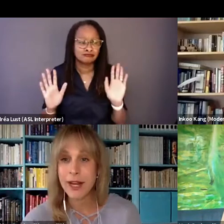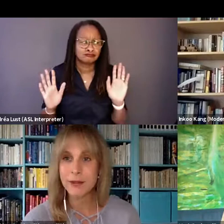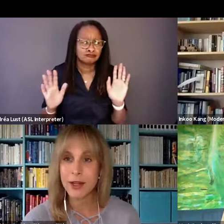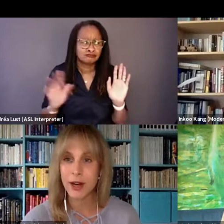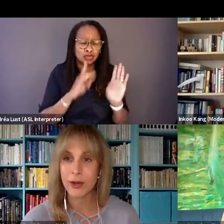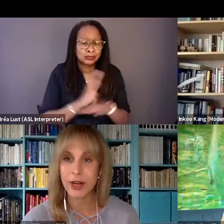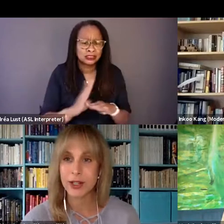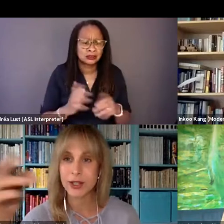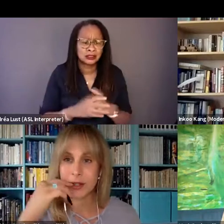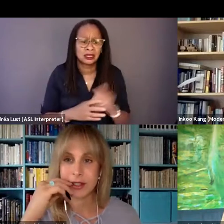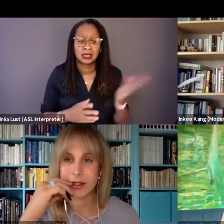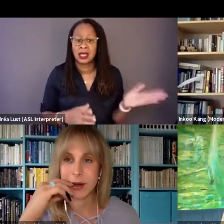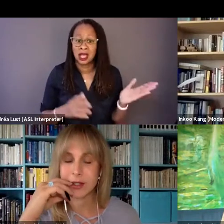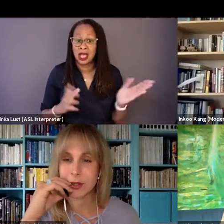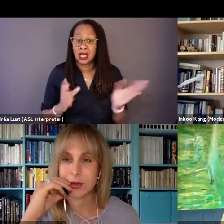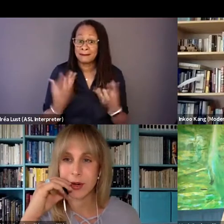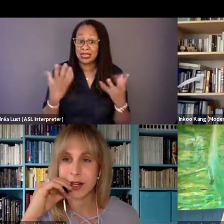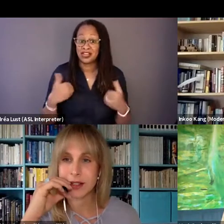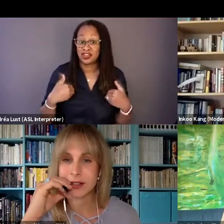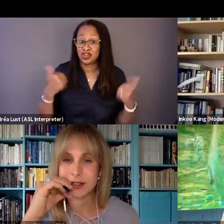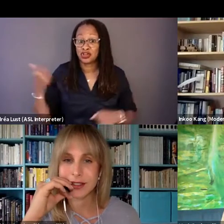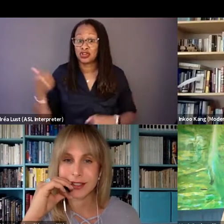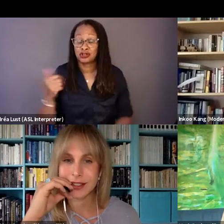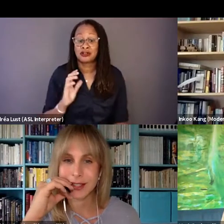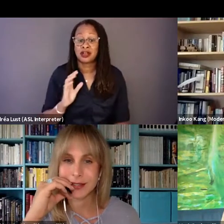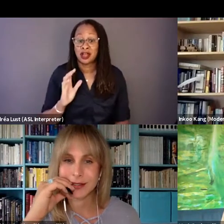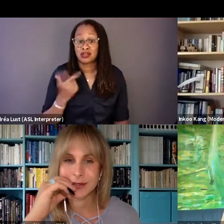Many of her younger grandchildren didn't know that she was trans also.